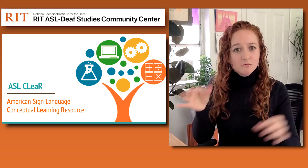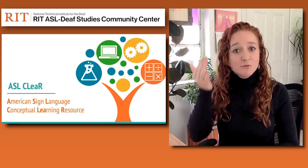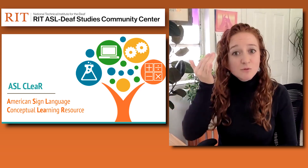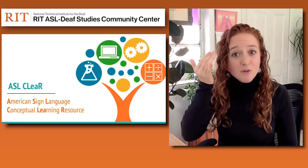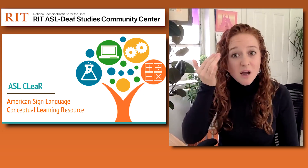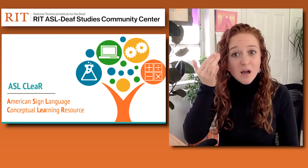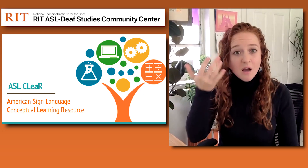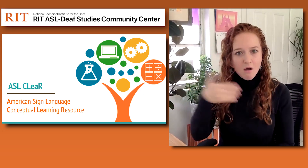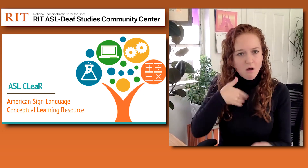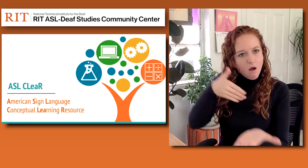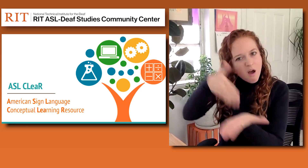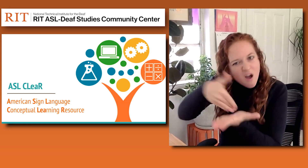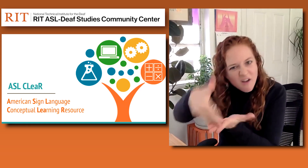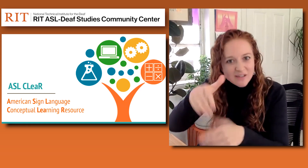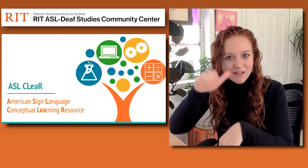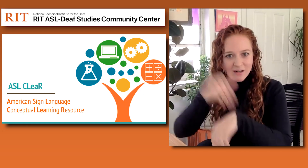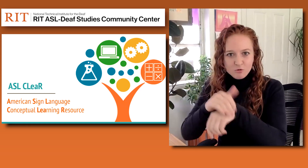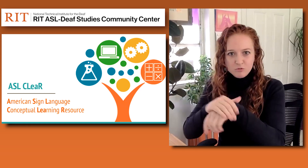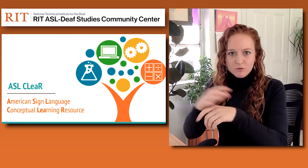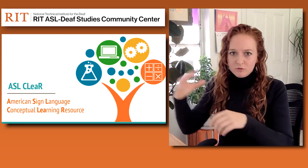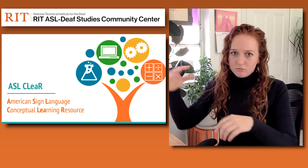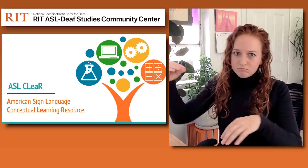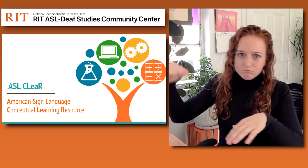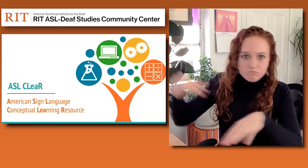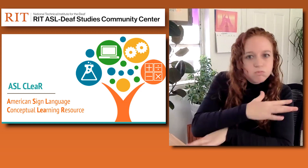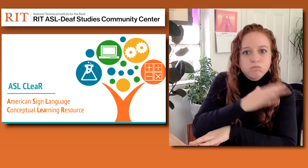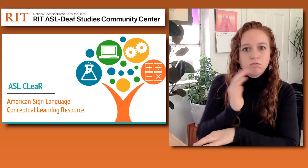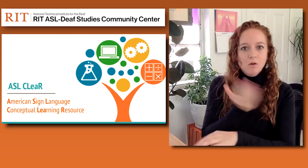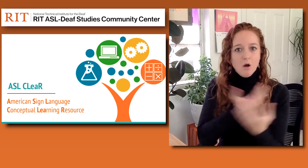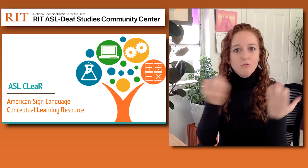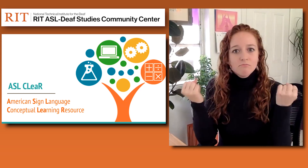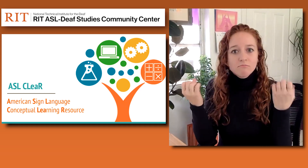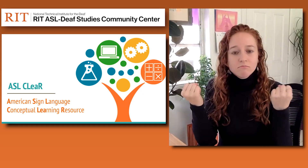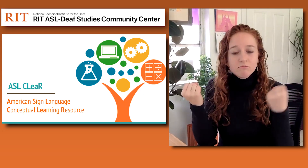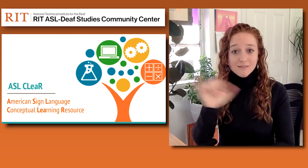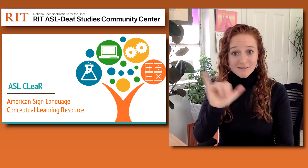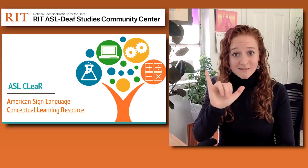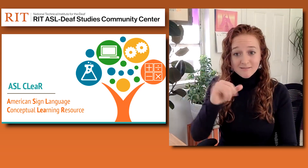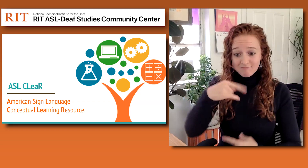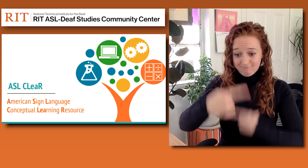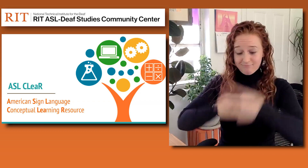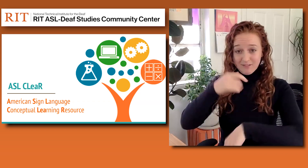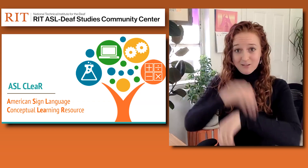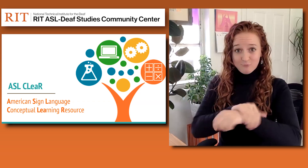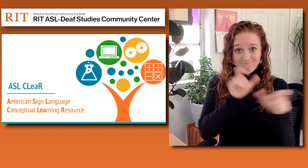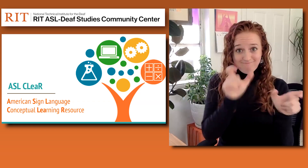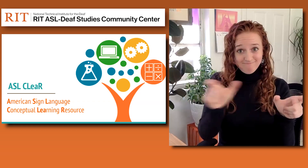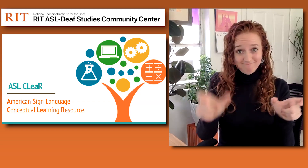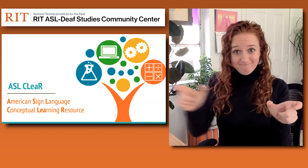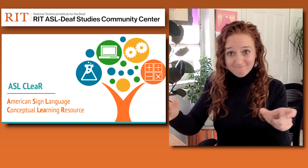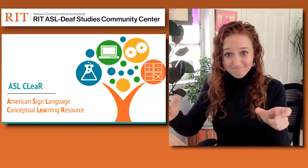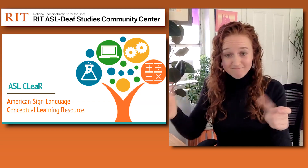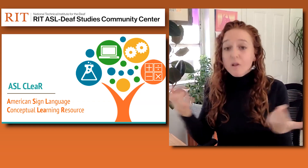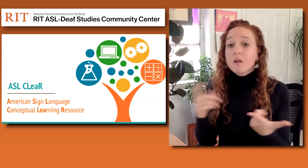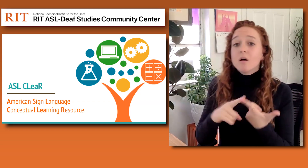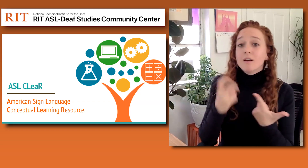as a full language equal to English, because so often, I had this English superiority